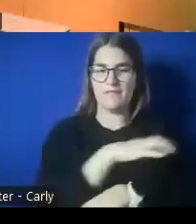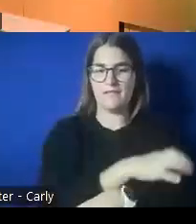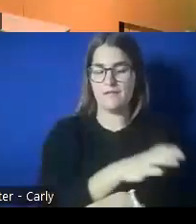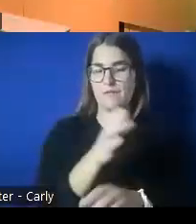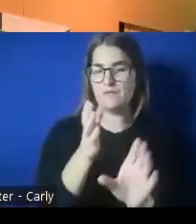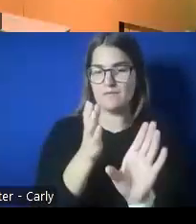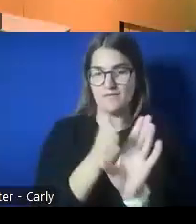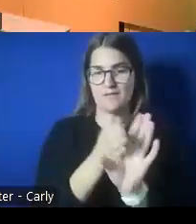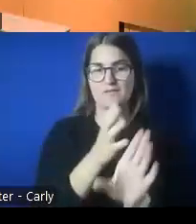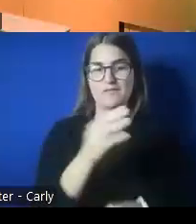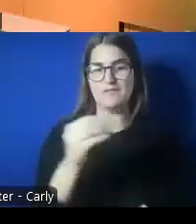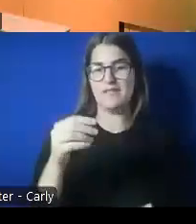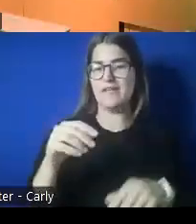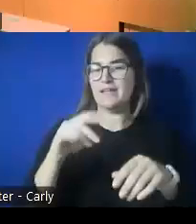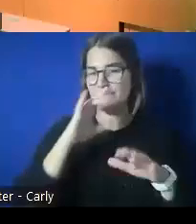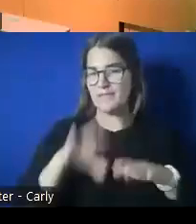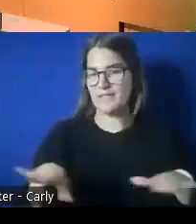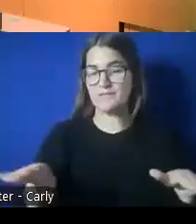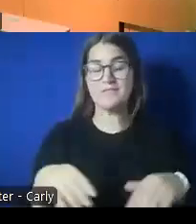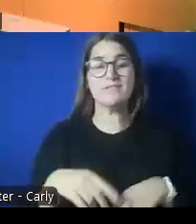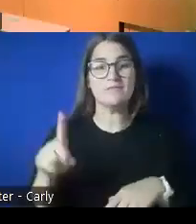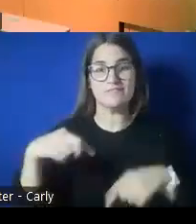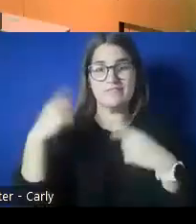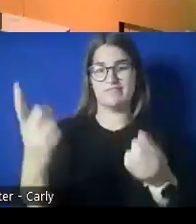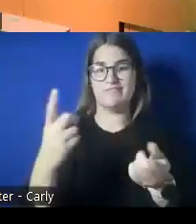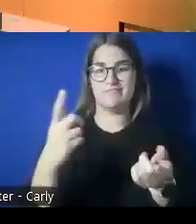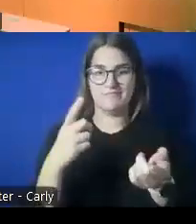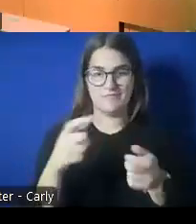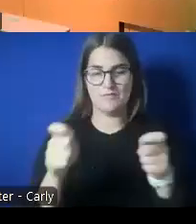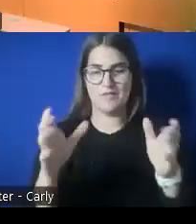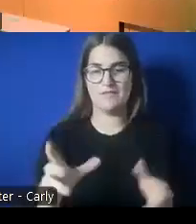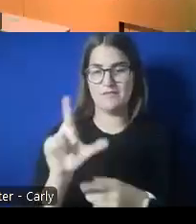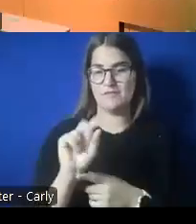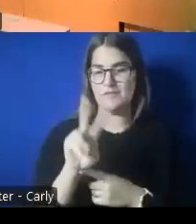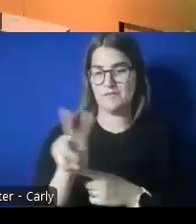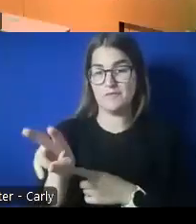Clinical Director of heel since January 2022 in addition she is the associate director of